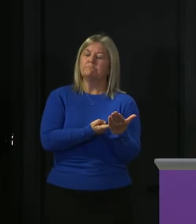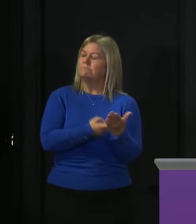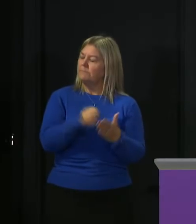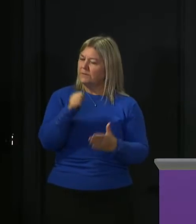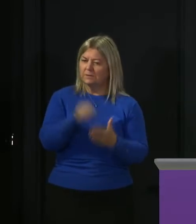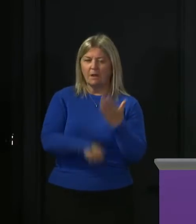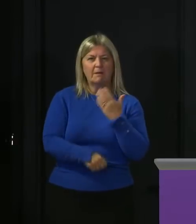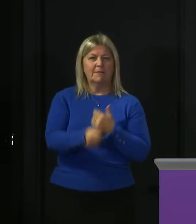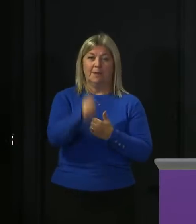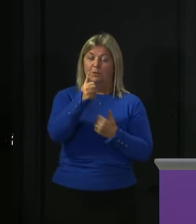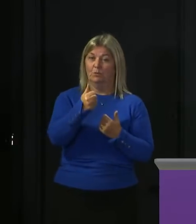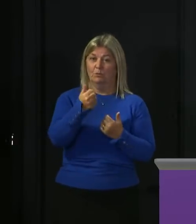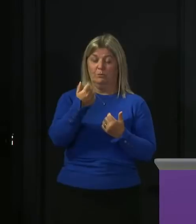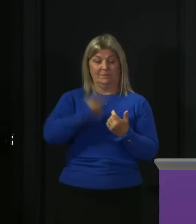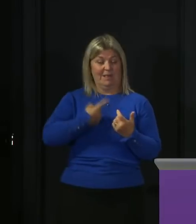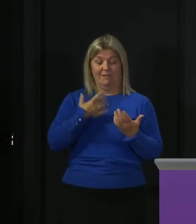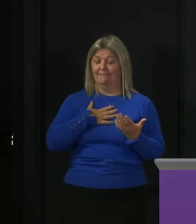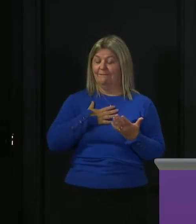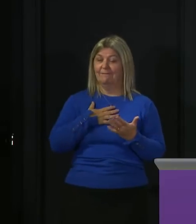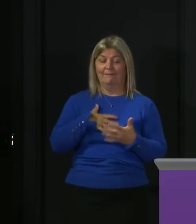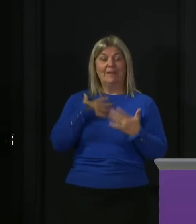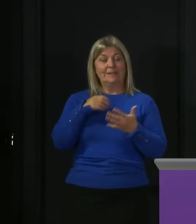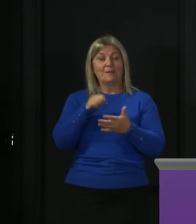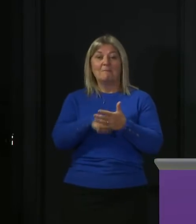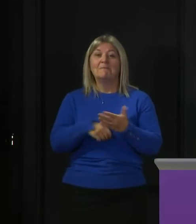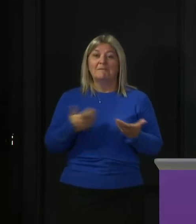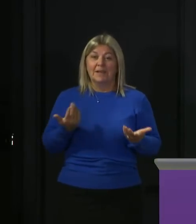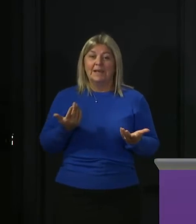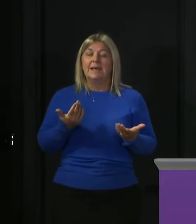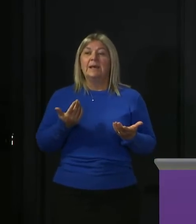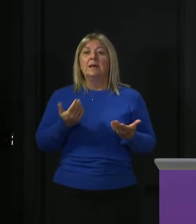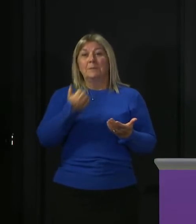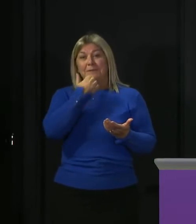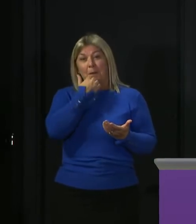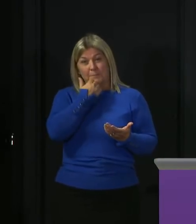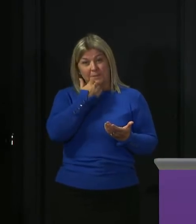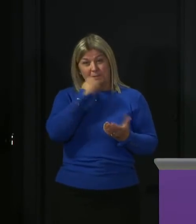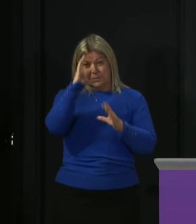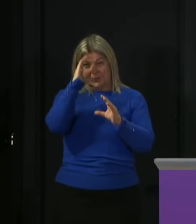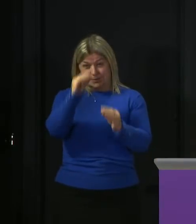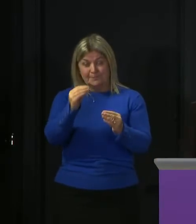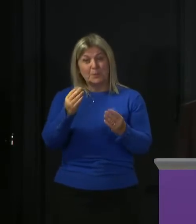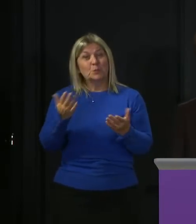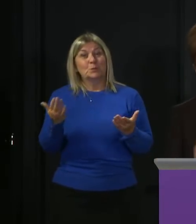I find it tough as well. But they figures I've reported today, while as I said earlier on